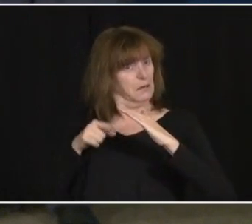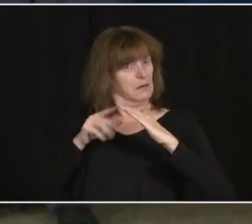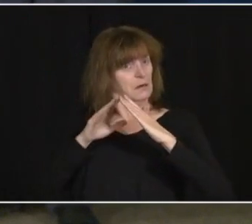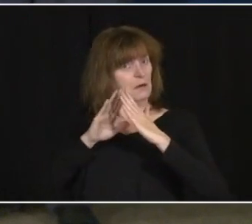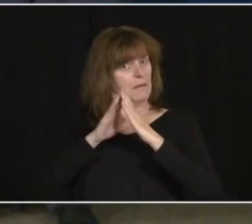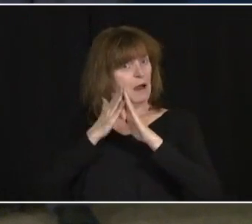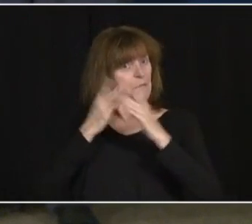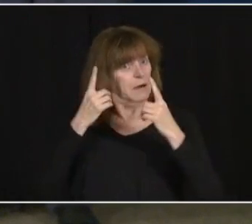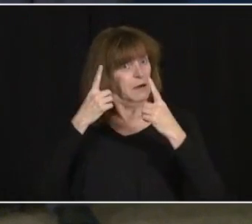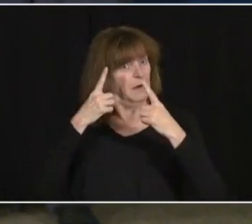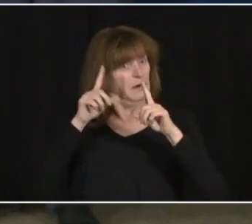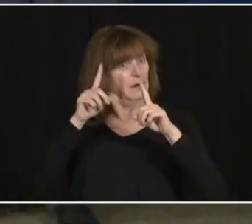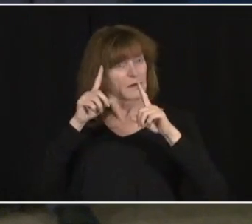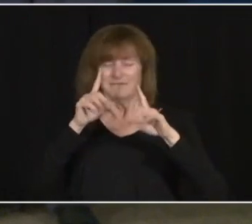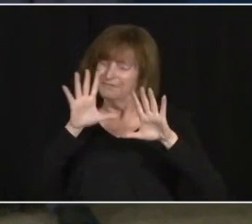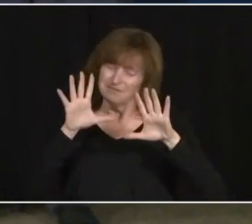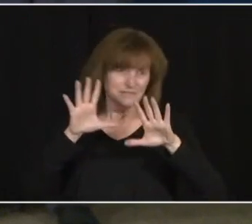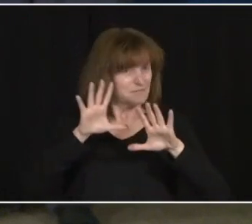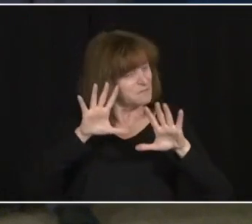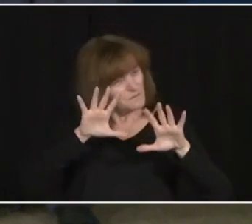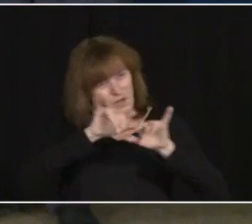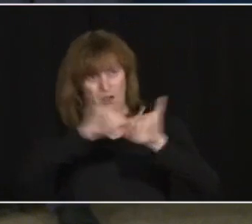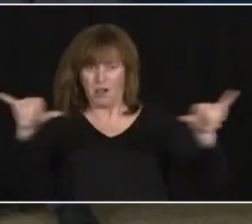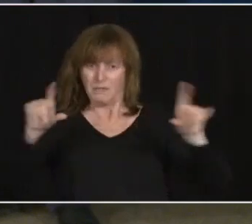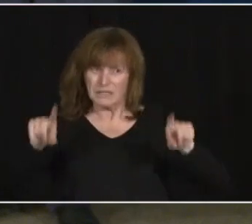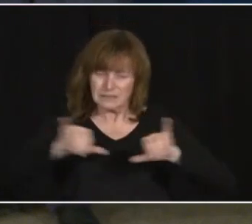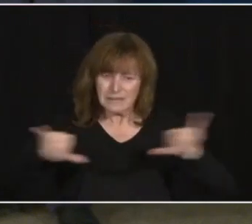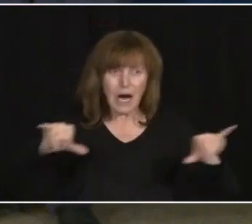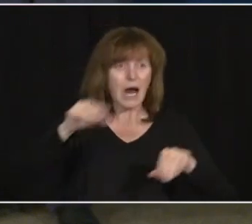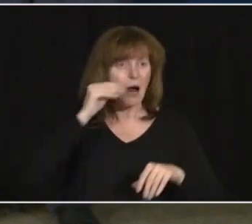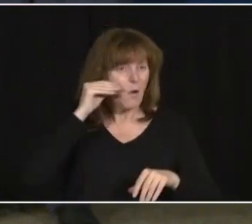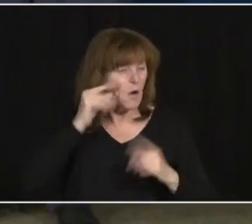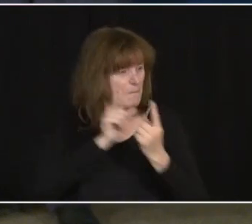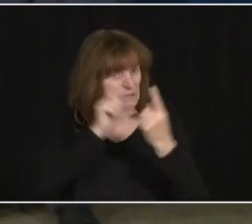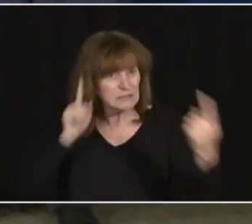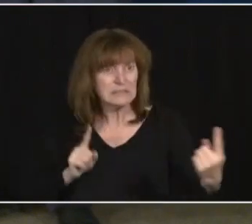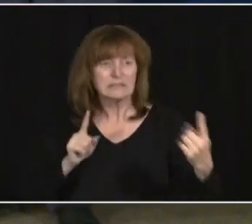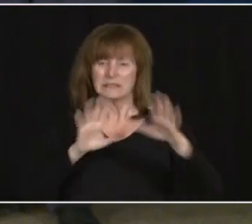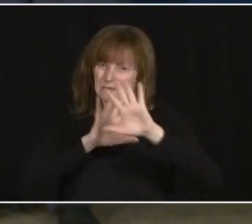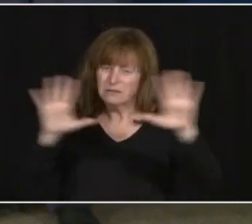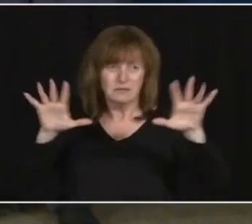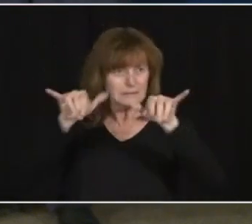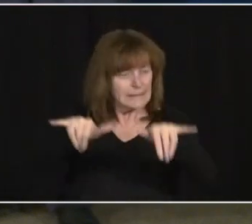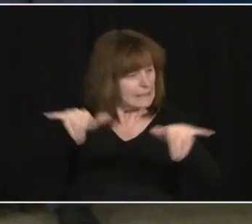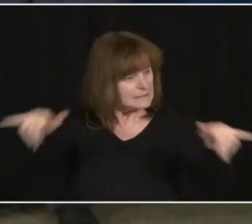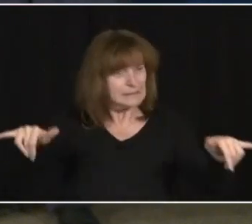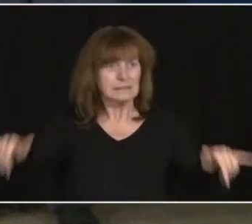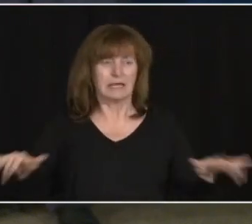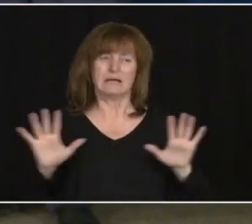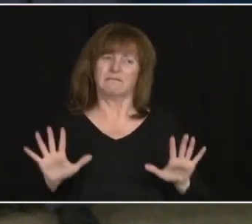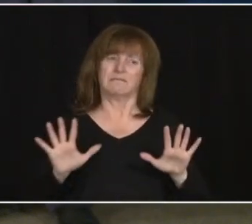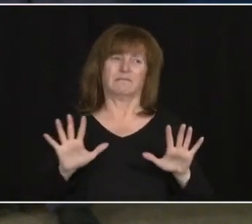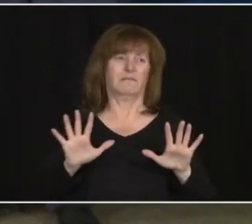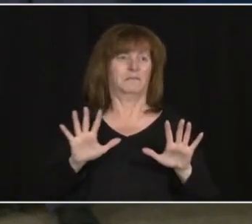The reality is that we are in the midst of a journey. And while we now have our destination in sight,